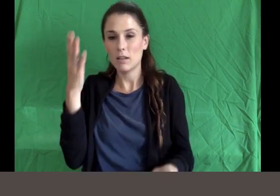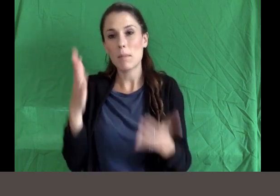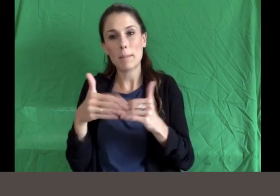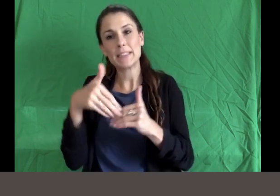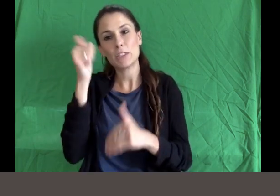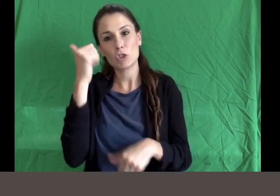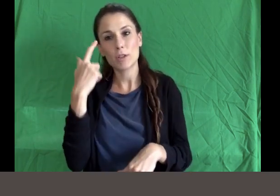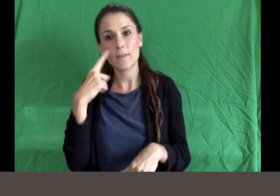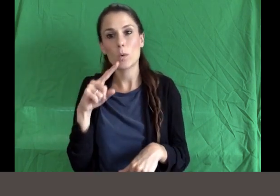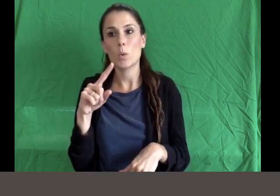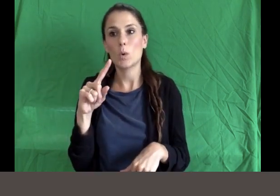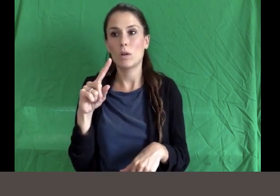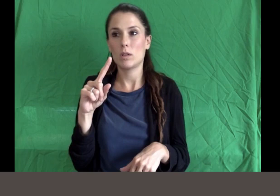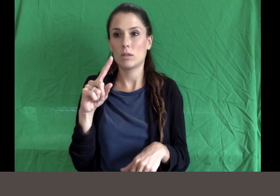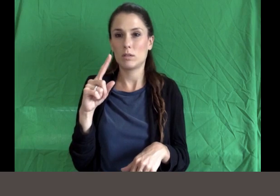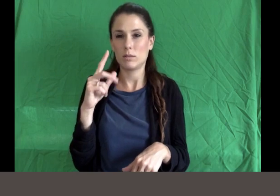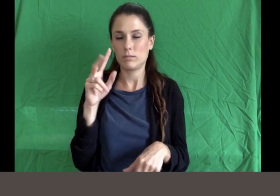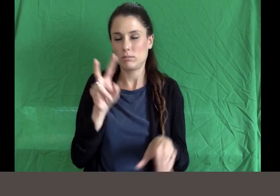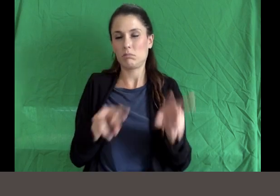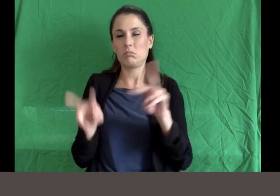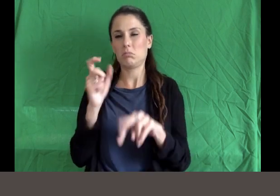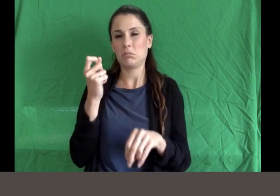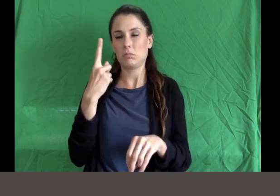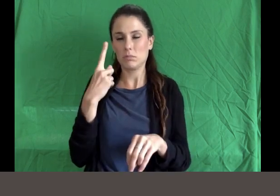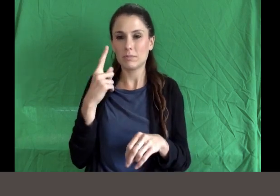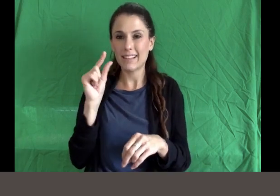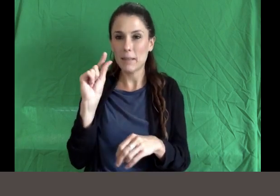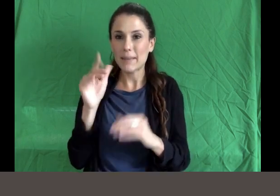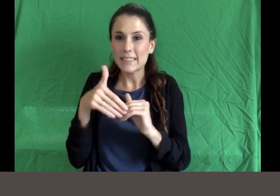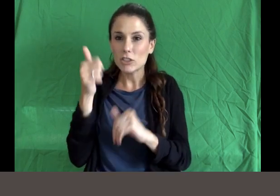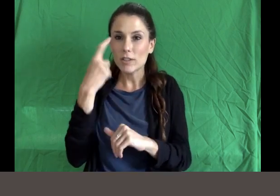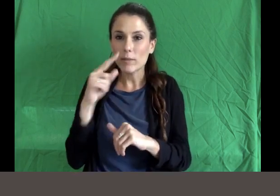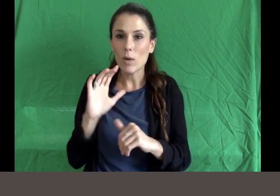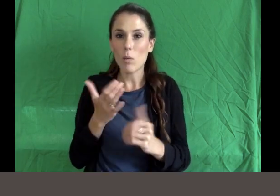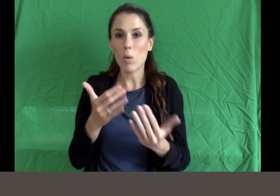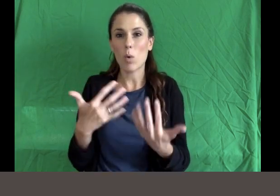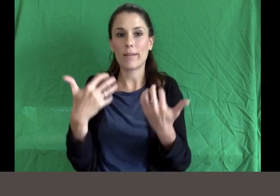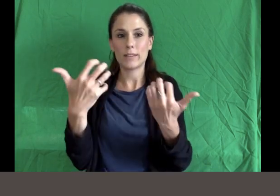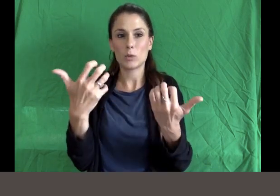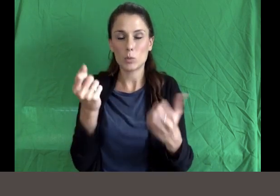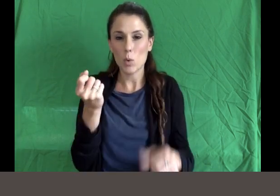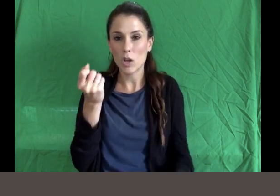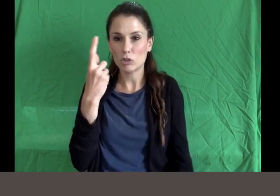actually be counting these things and so i'll go ahead i'm going to add a grid on top of this chart